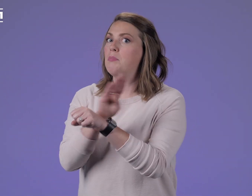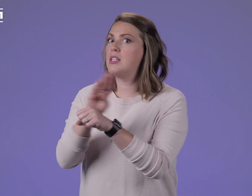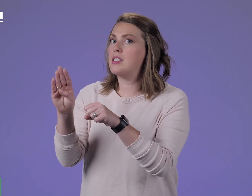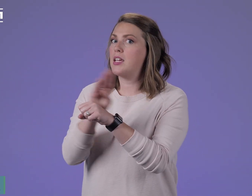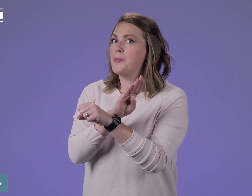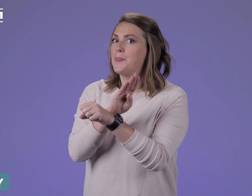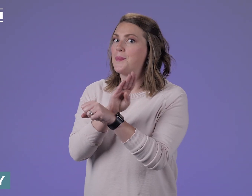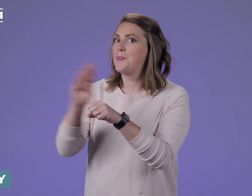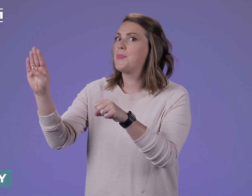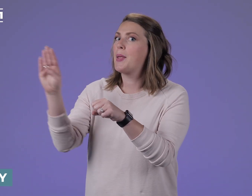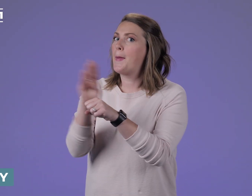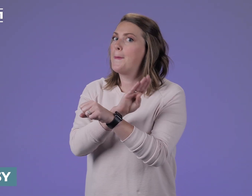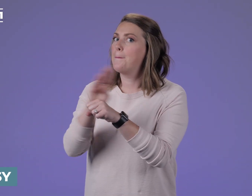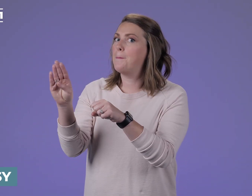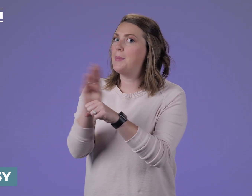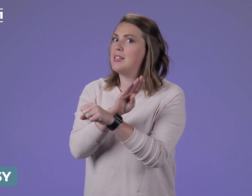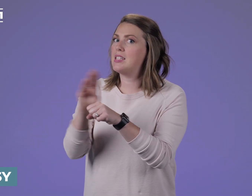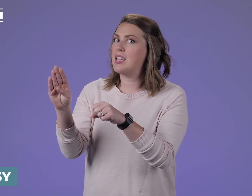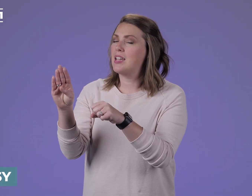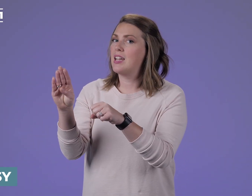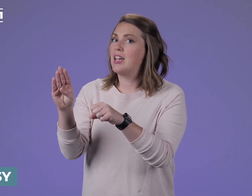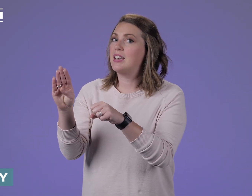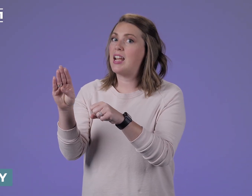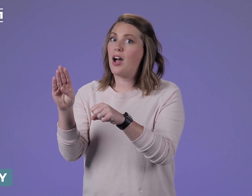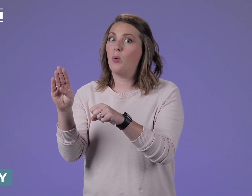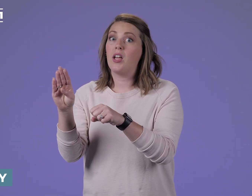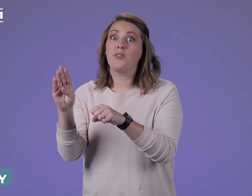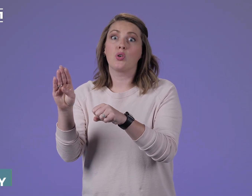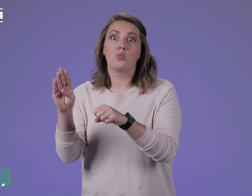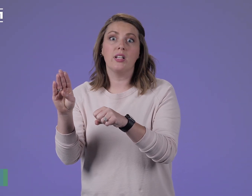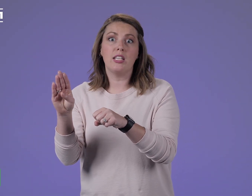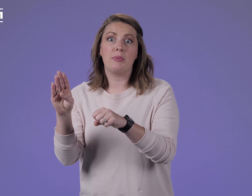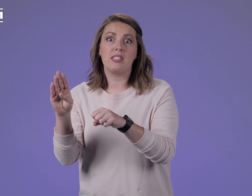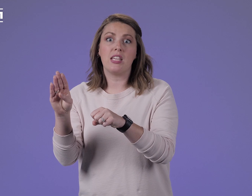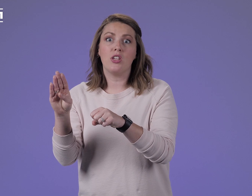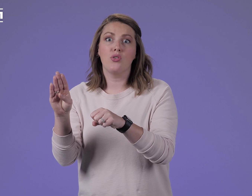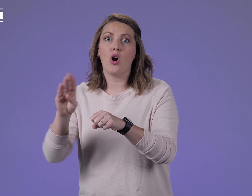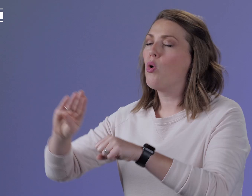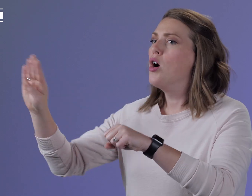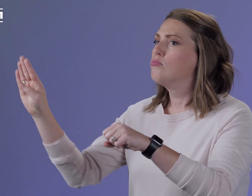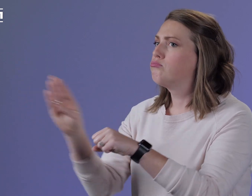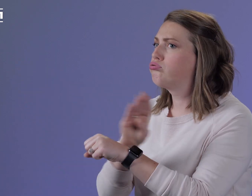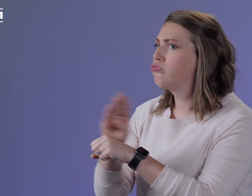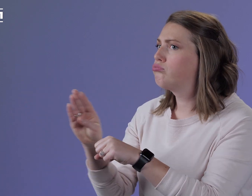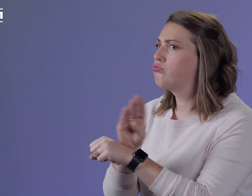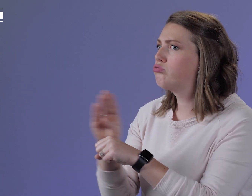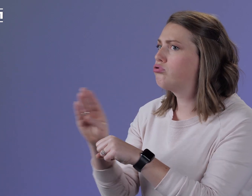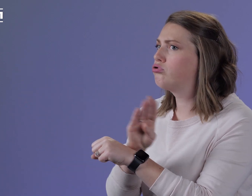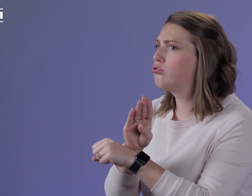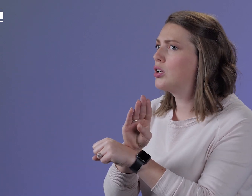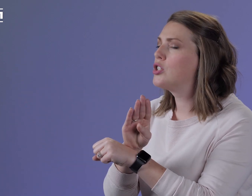Busy. Now, if you're really busy, you go [BLOWS THROUGH LIPS]